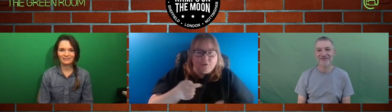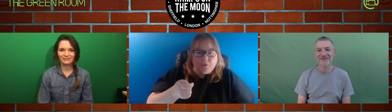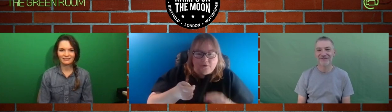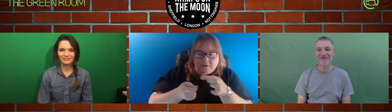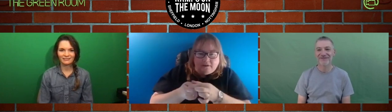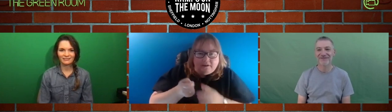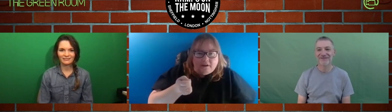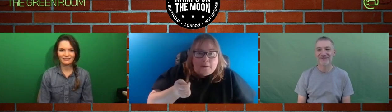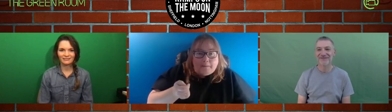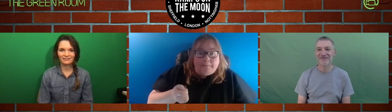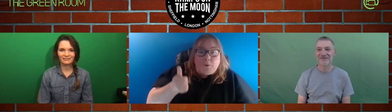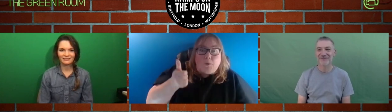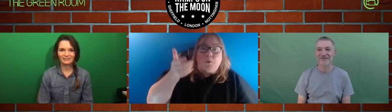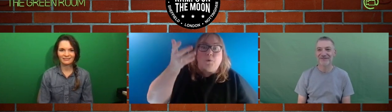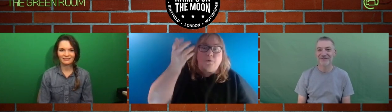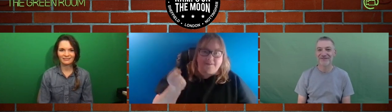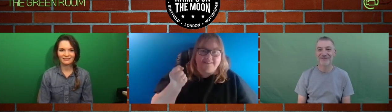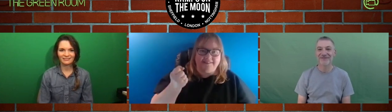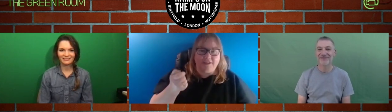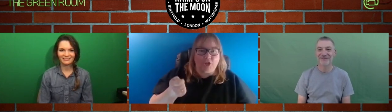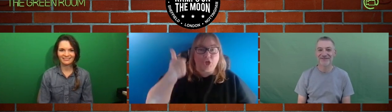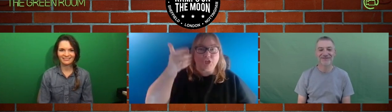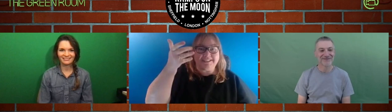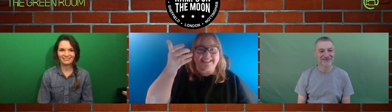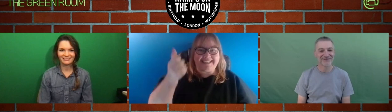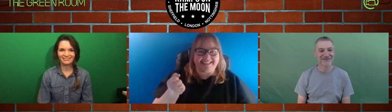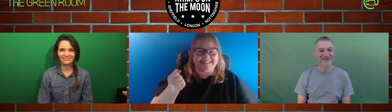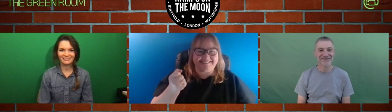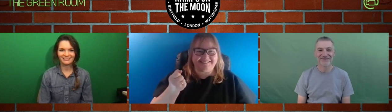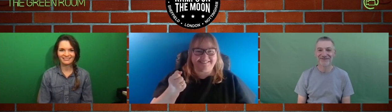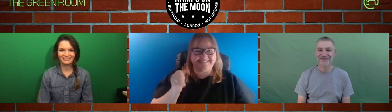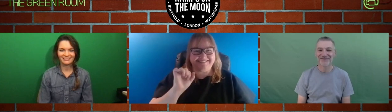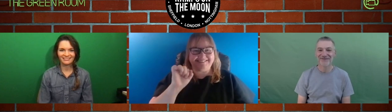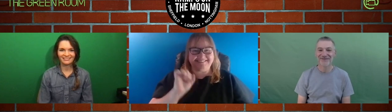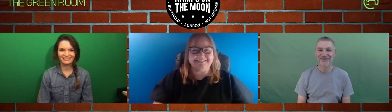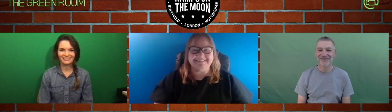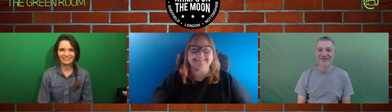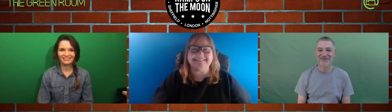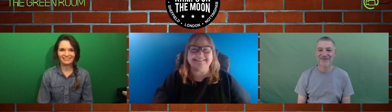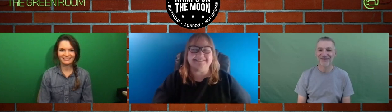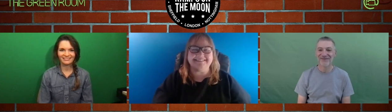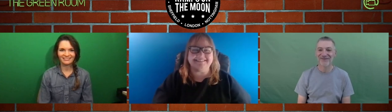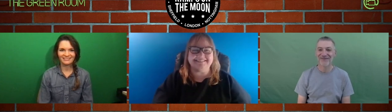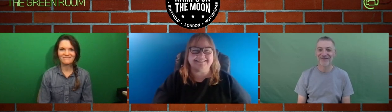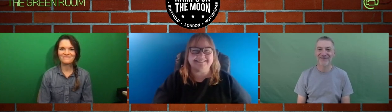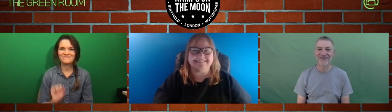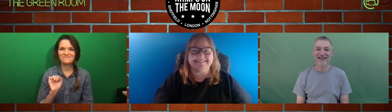it again, Kirsty. Oh I forget that as well.